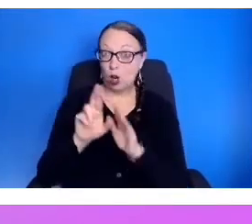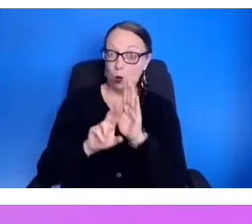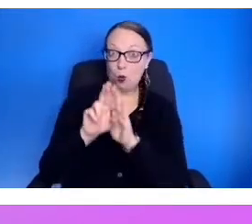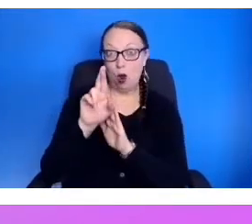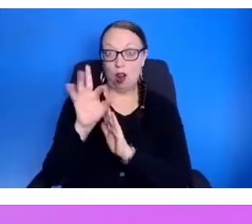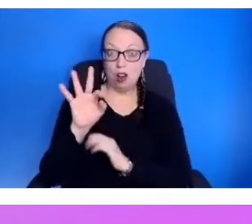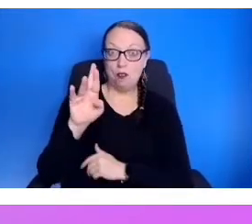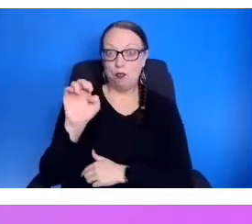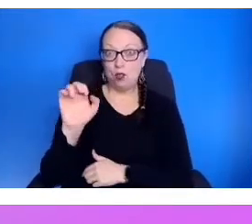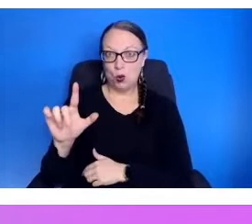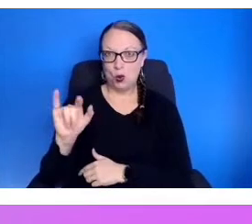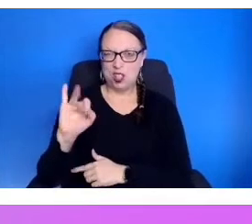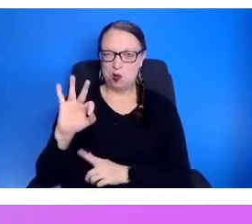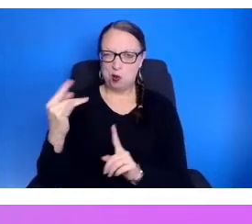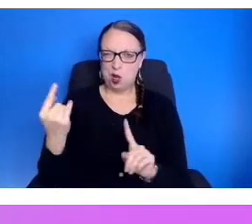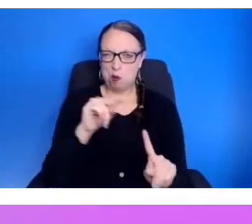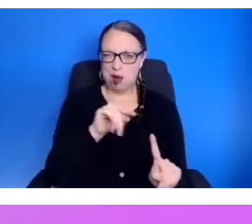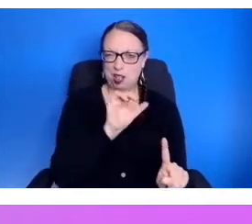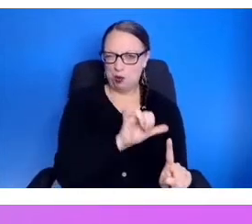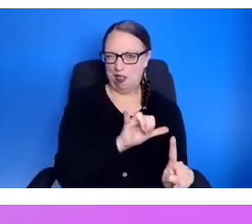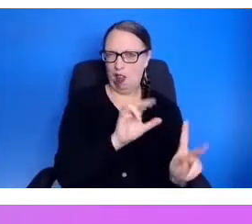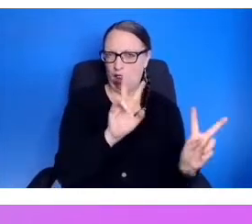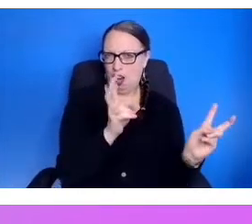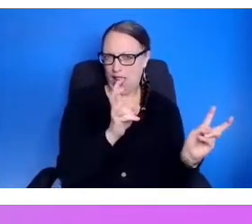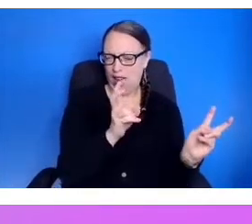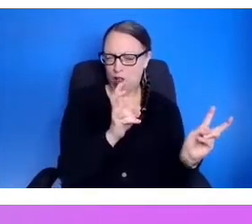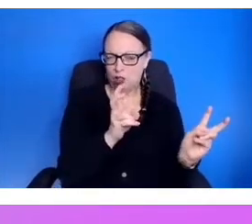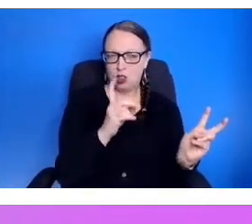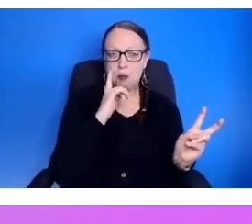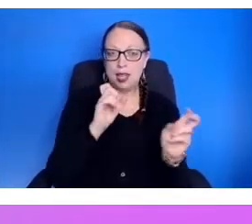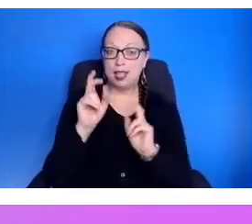to our fuel analogy because people are way more than their disability,